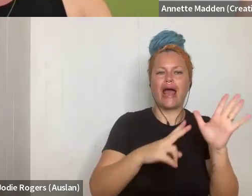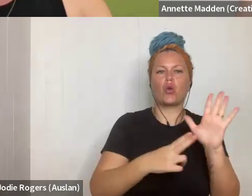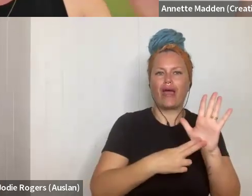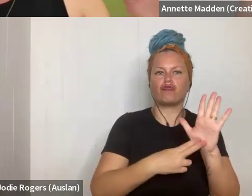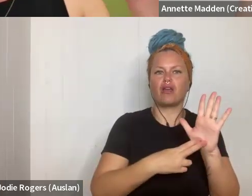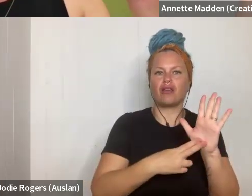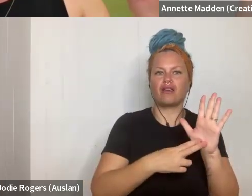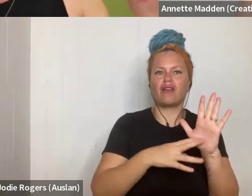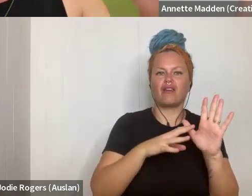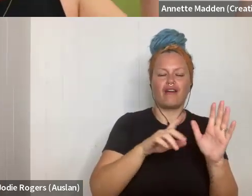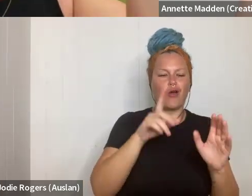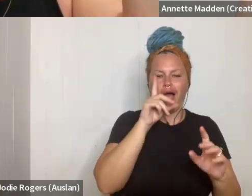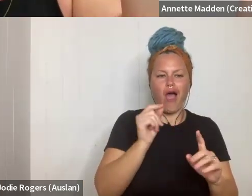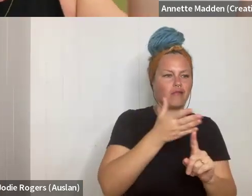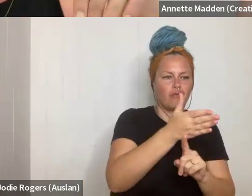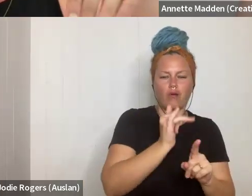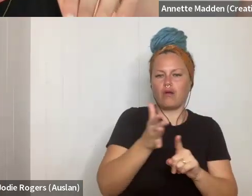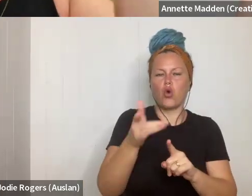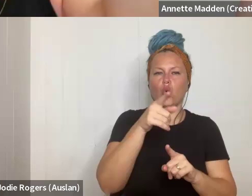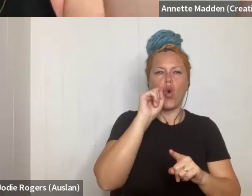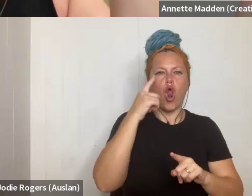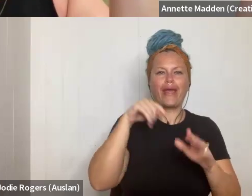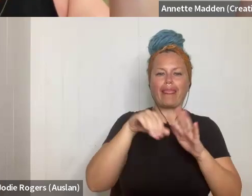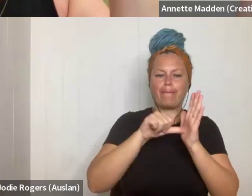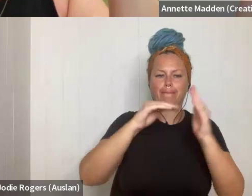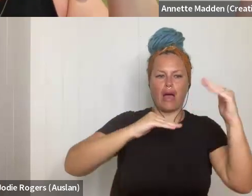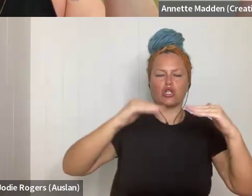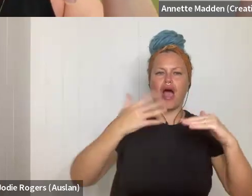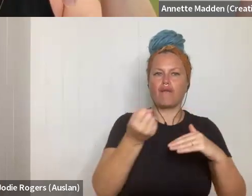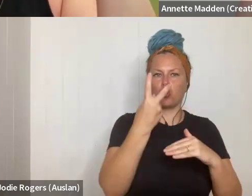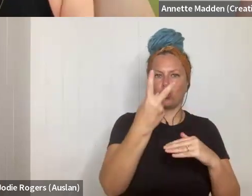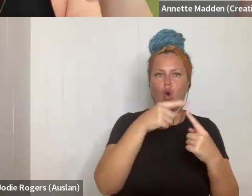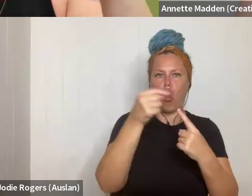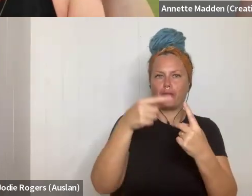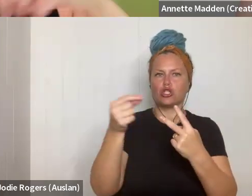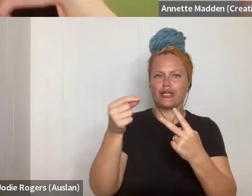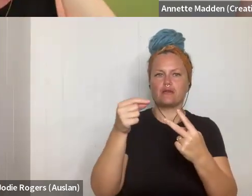straight away and they are able to, and their plan speaks to that then they can